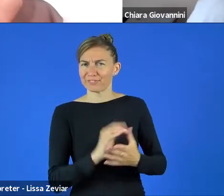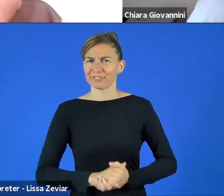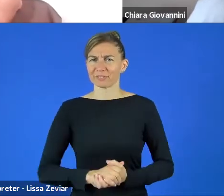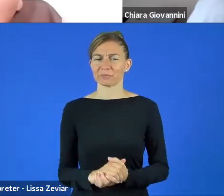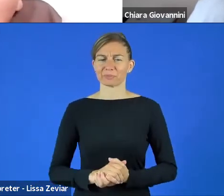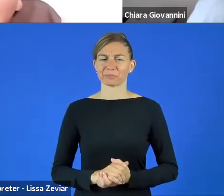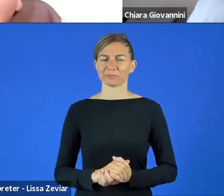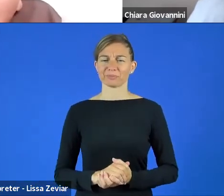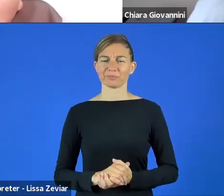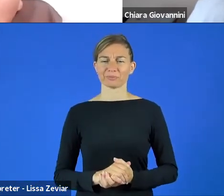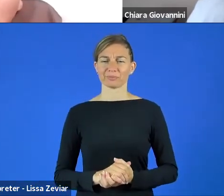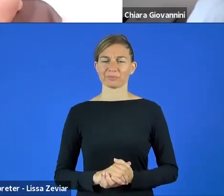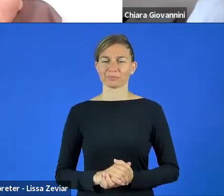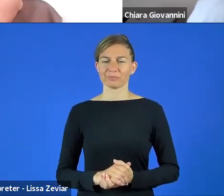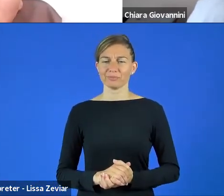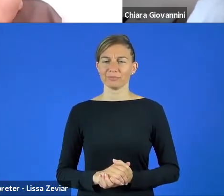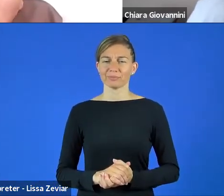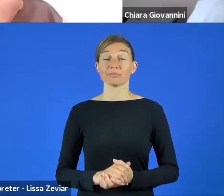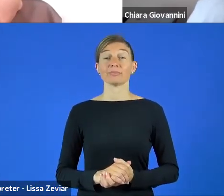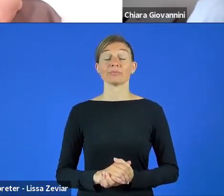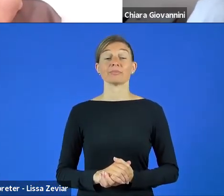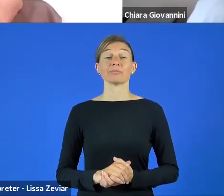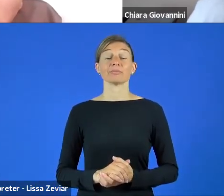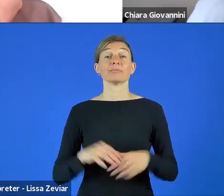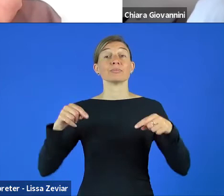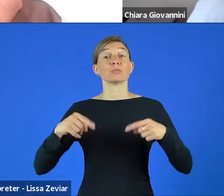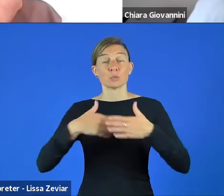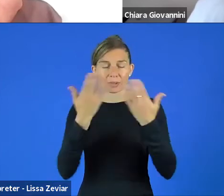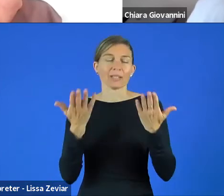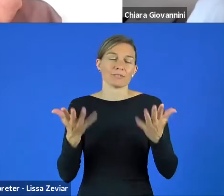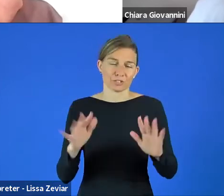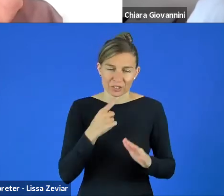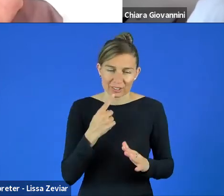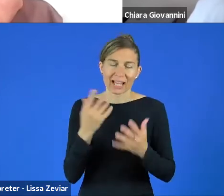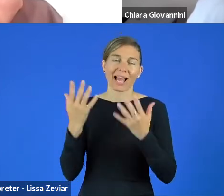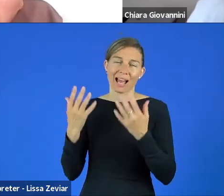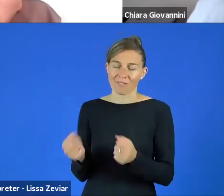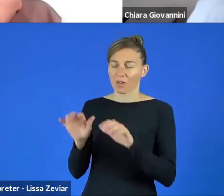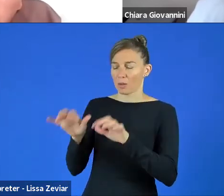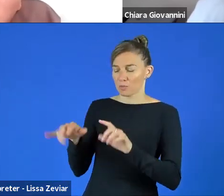As I mentioned, today we have captioning and interpretation in international sign language